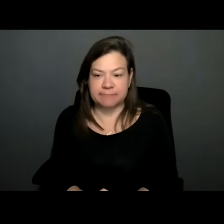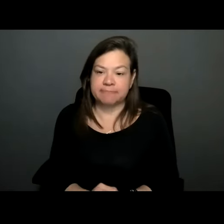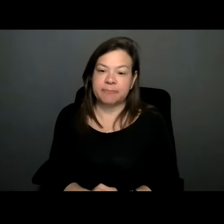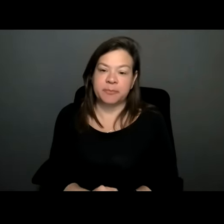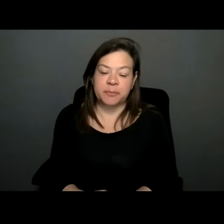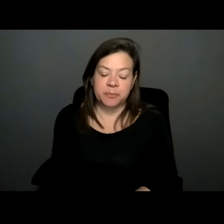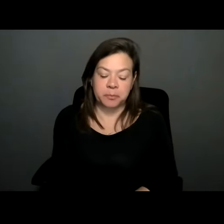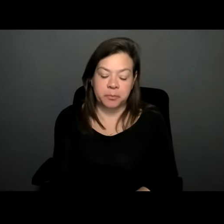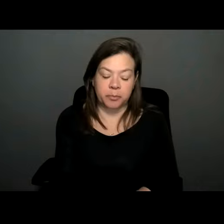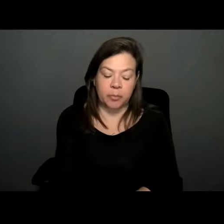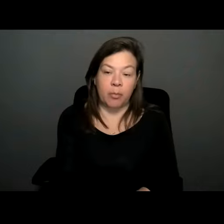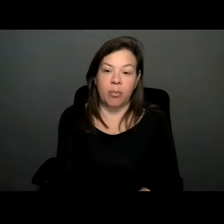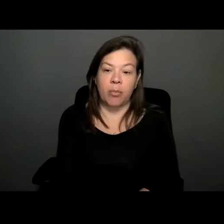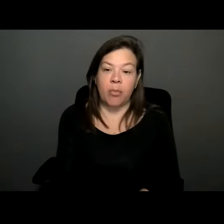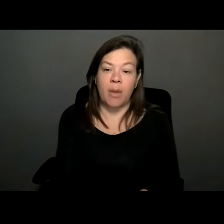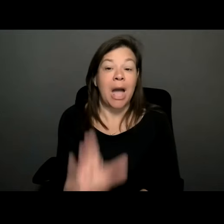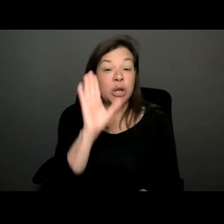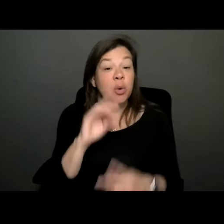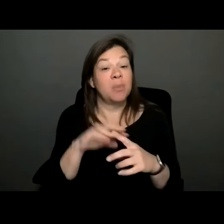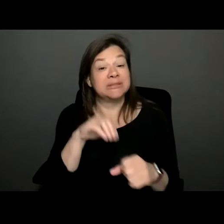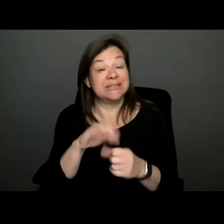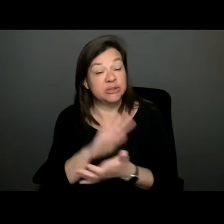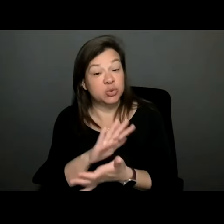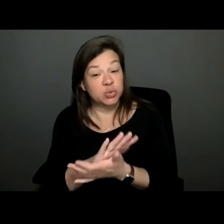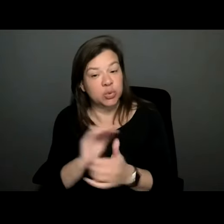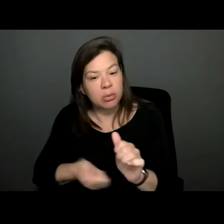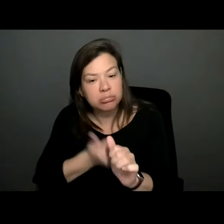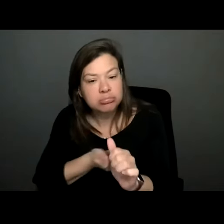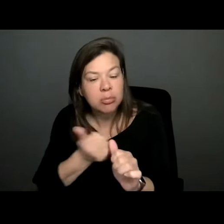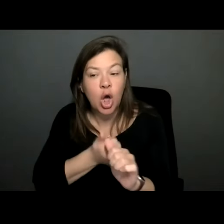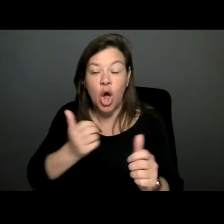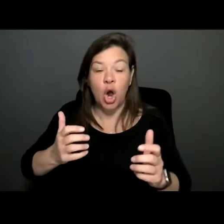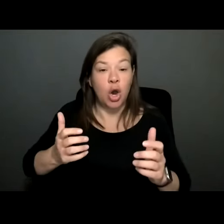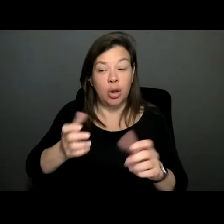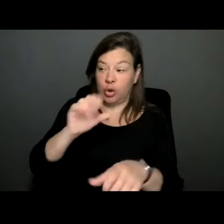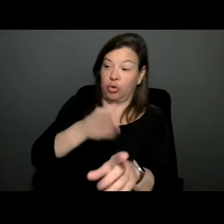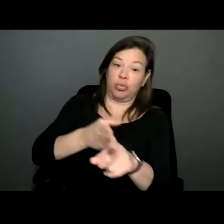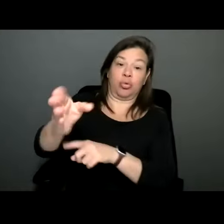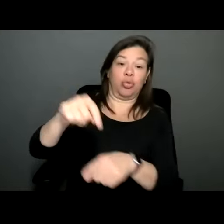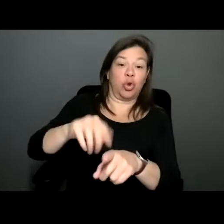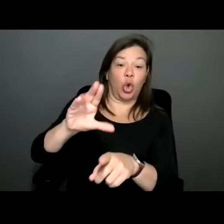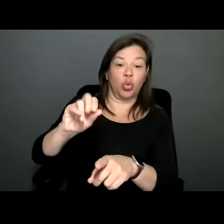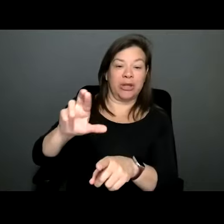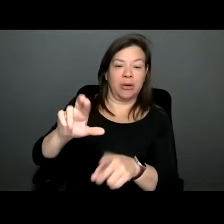I was trying to pursue this career, and my body wasn't doing the thing